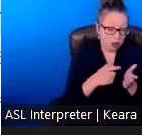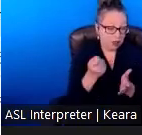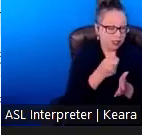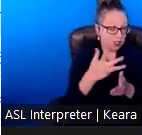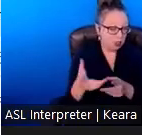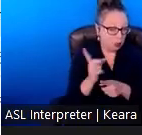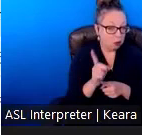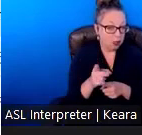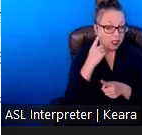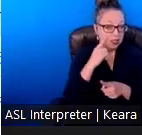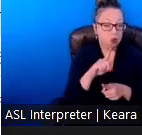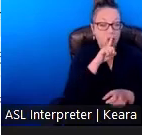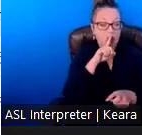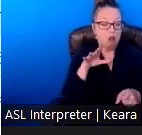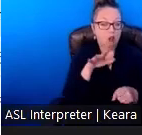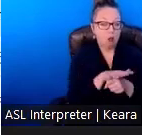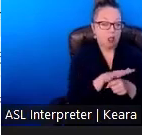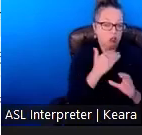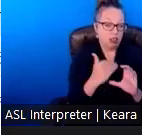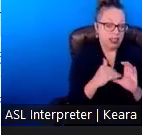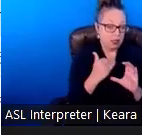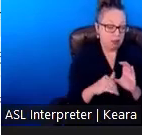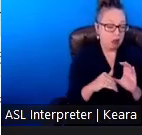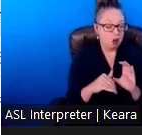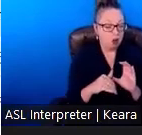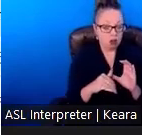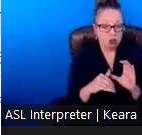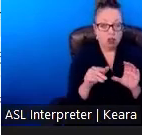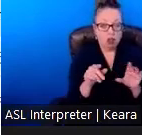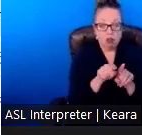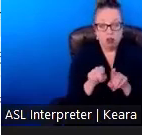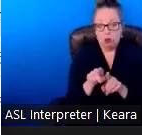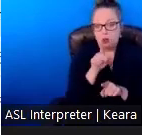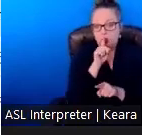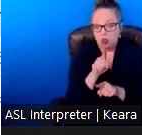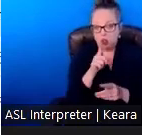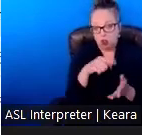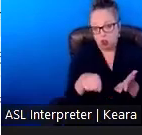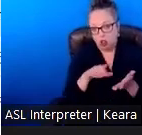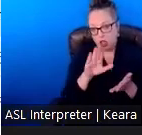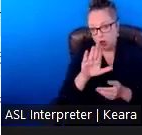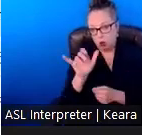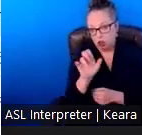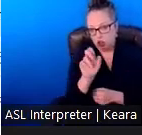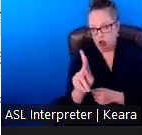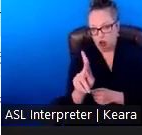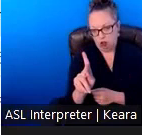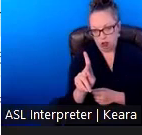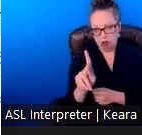submission and please also be sure to check your junk folder as well.